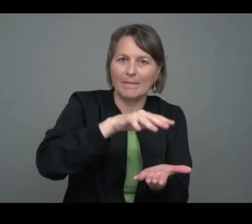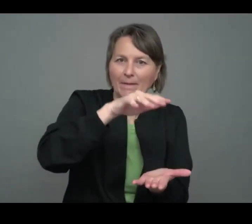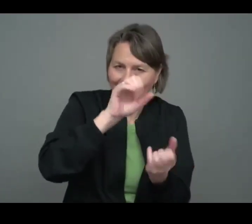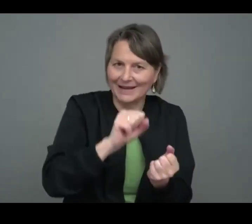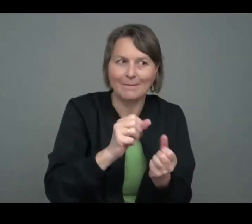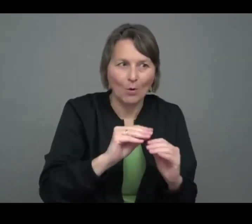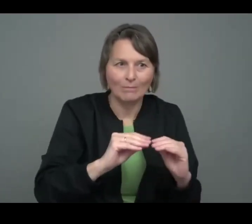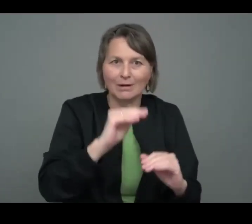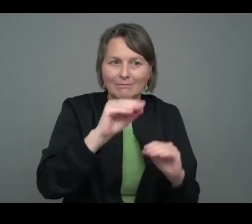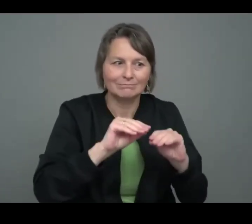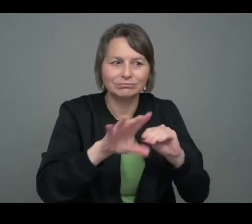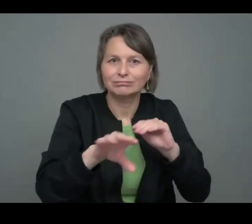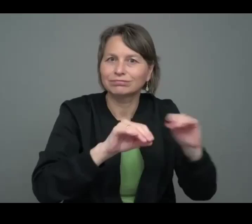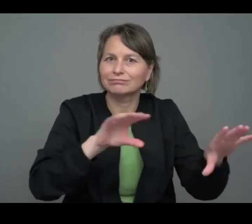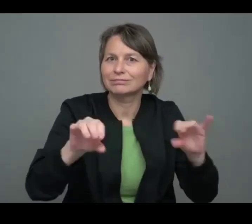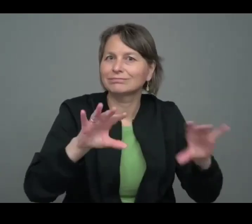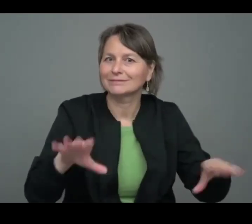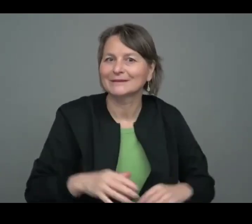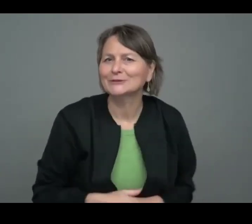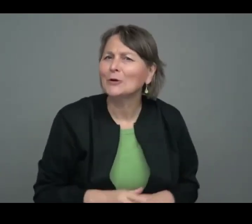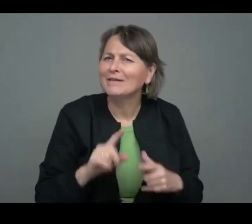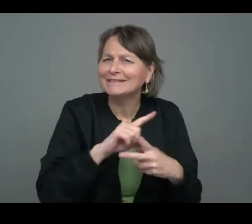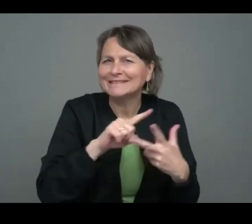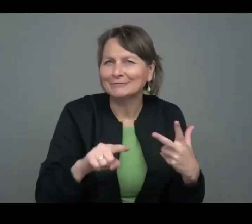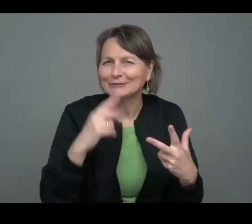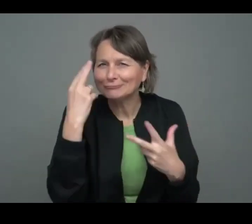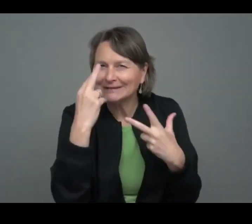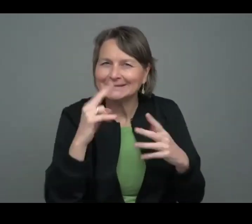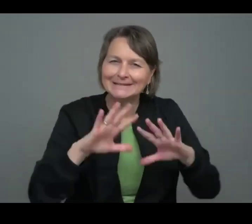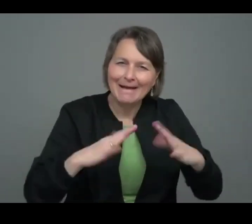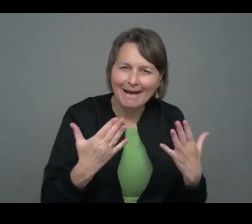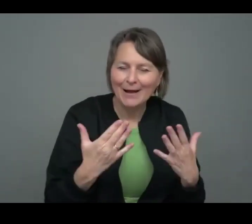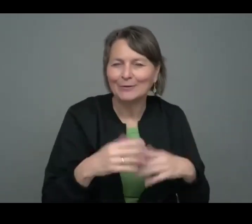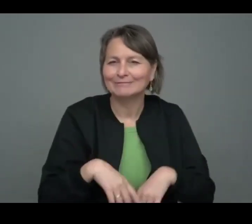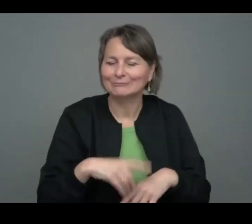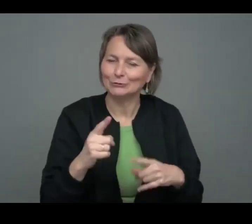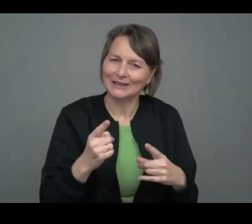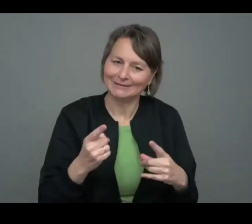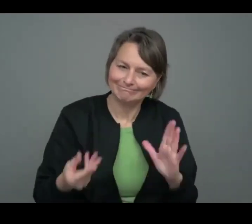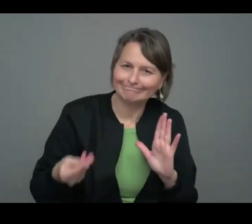in your country or some questions are missing or just a puzzle piece from your country is